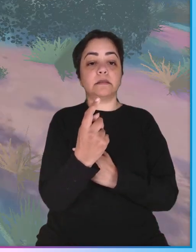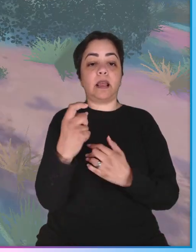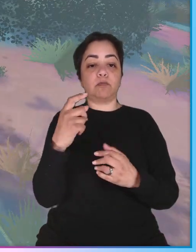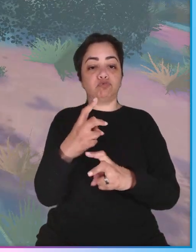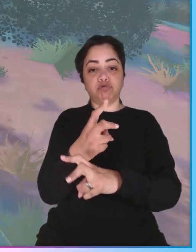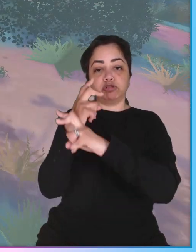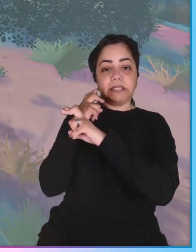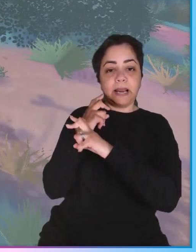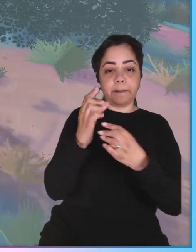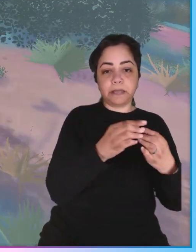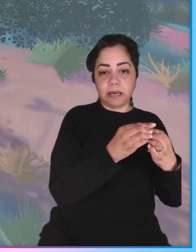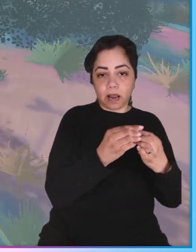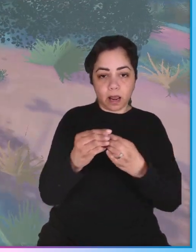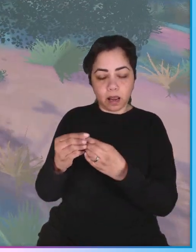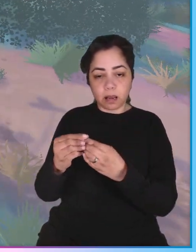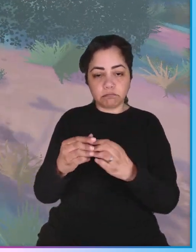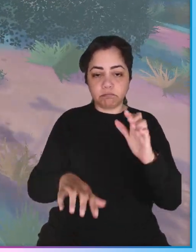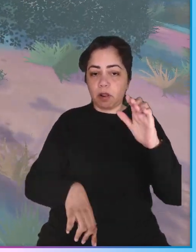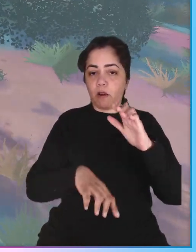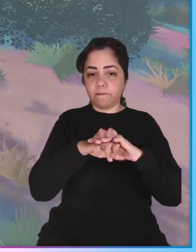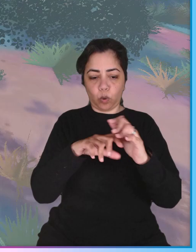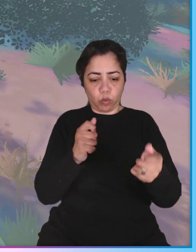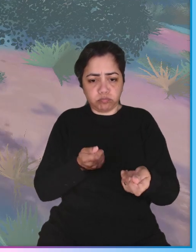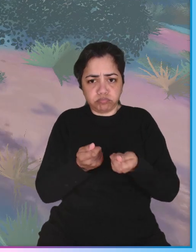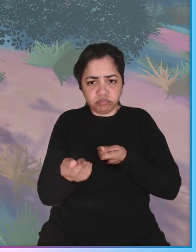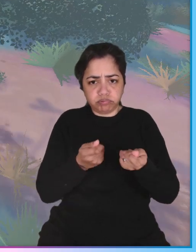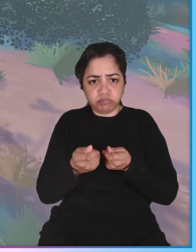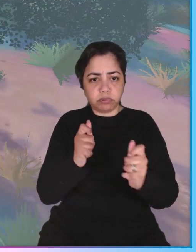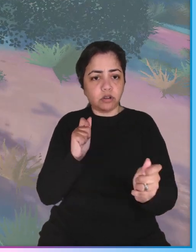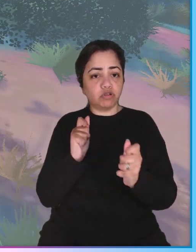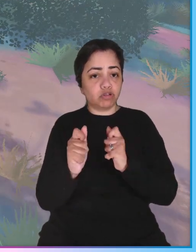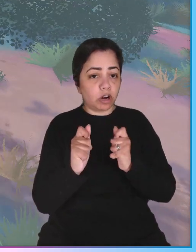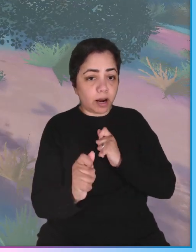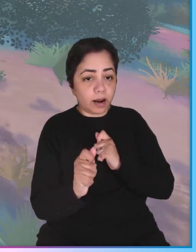so if you’re interested and would like to see more of it please share it to your friends,